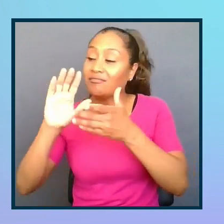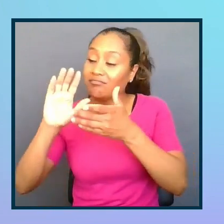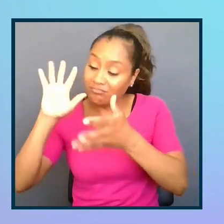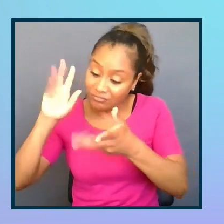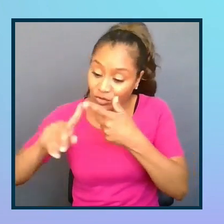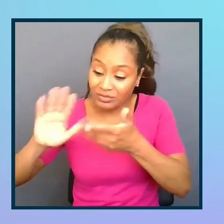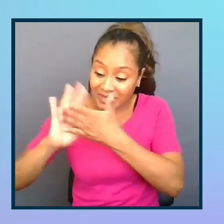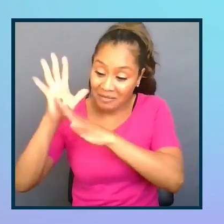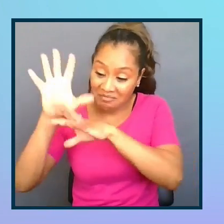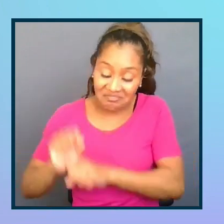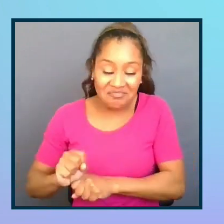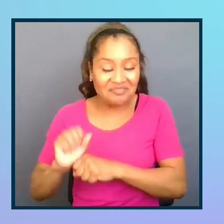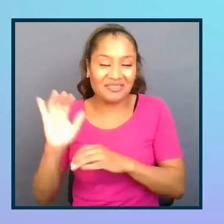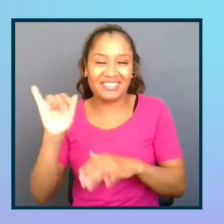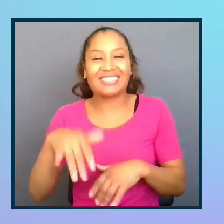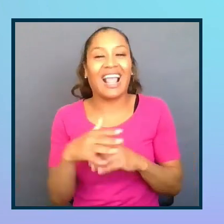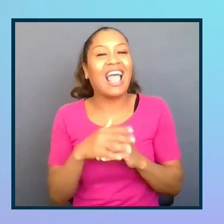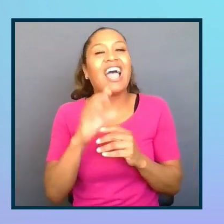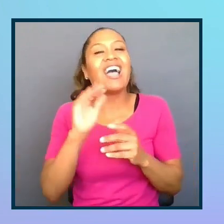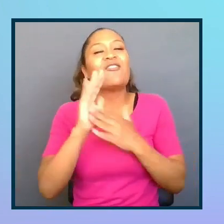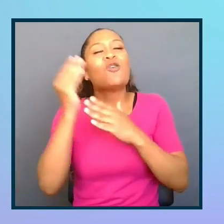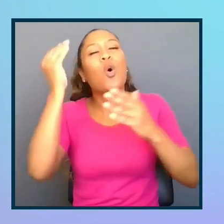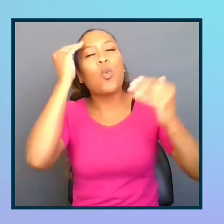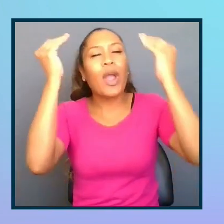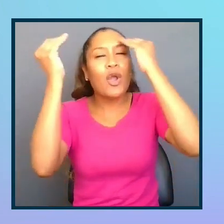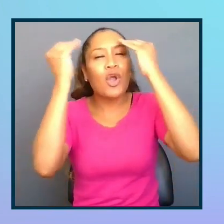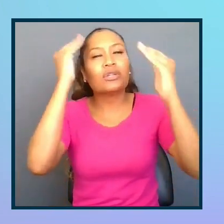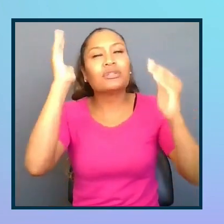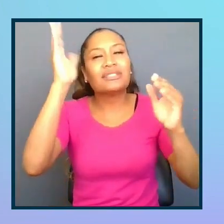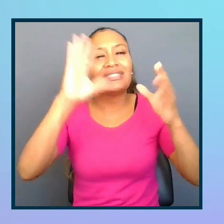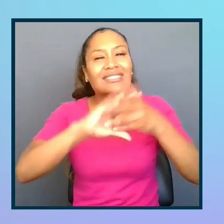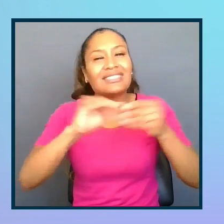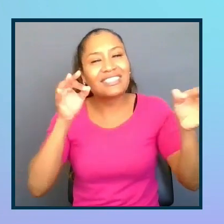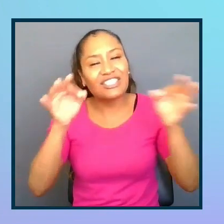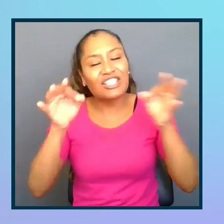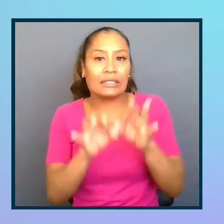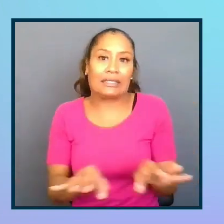And doing those sorts of awareness sessions is a really key to helping other people,